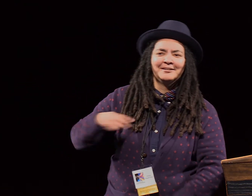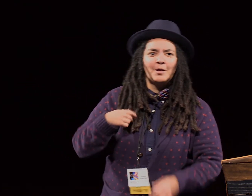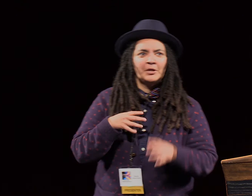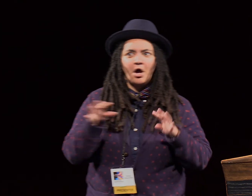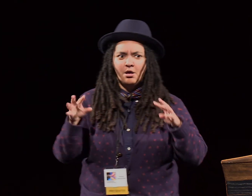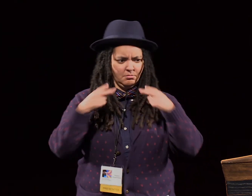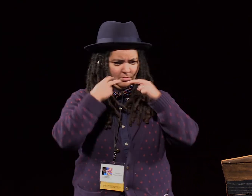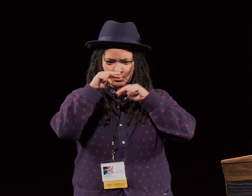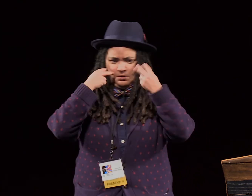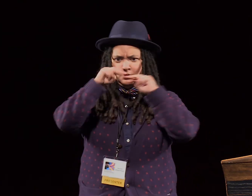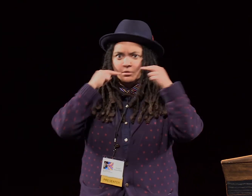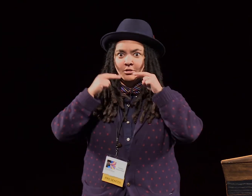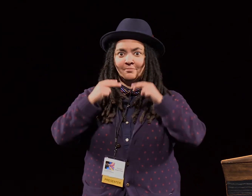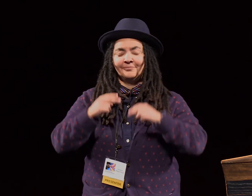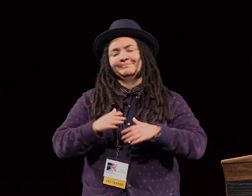"2 trousers, 1 dress."